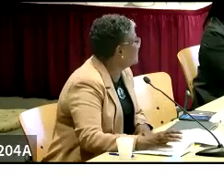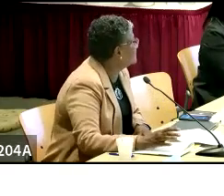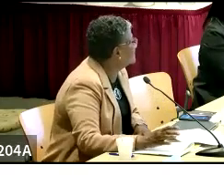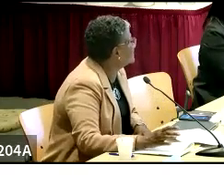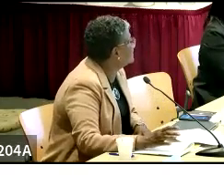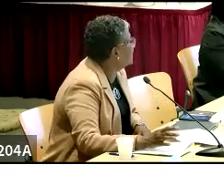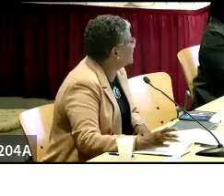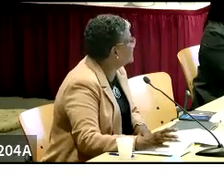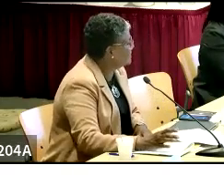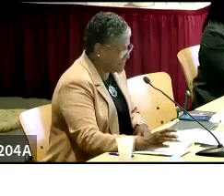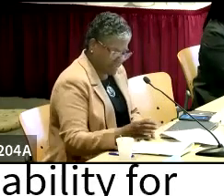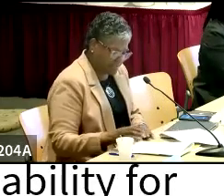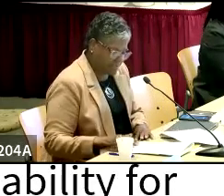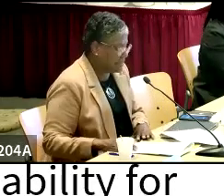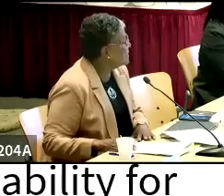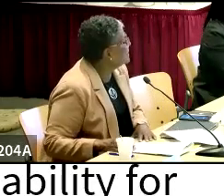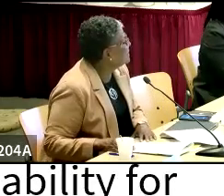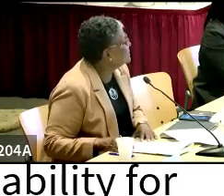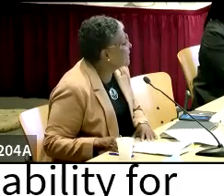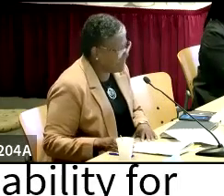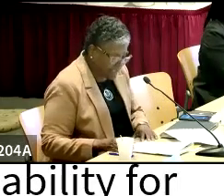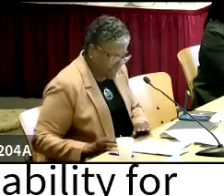Next slide, please.